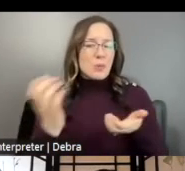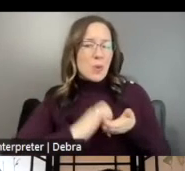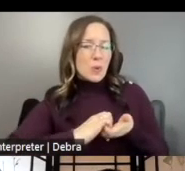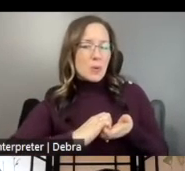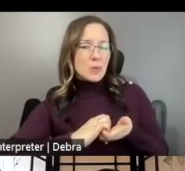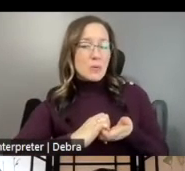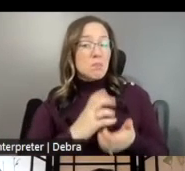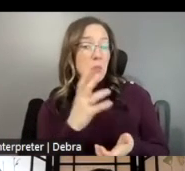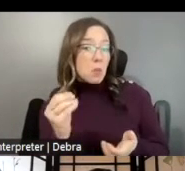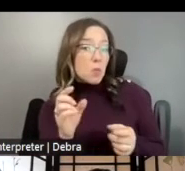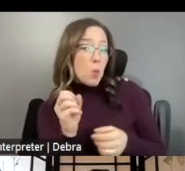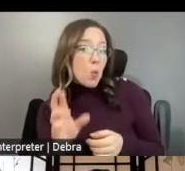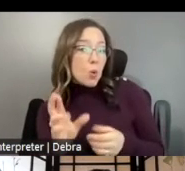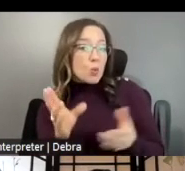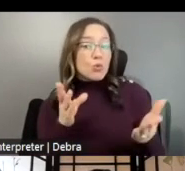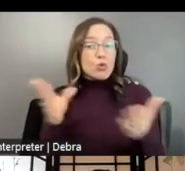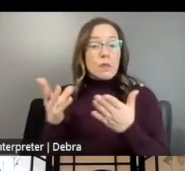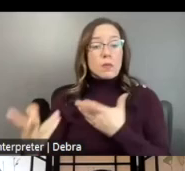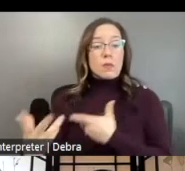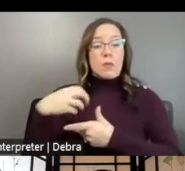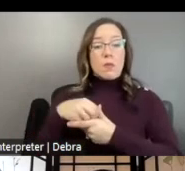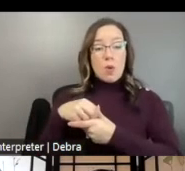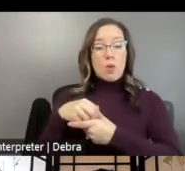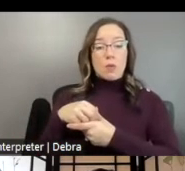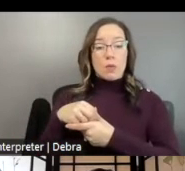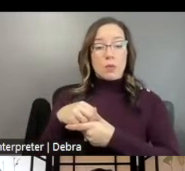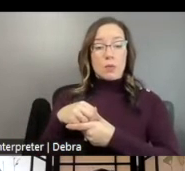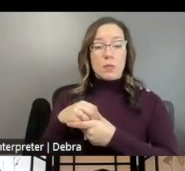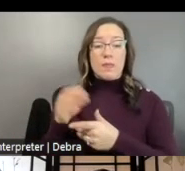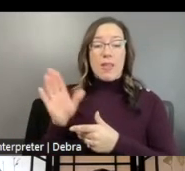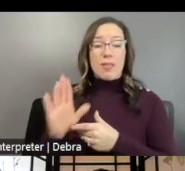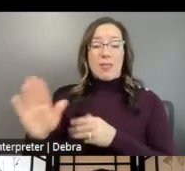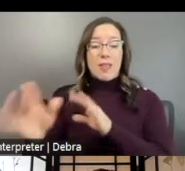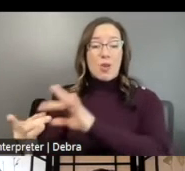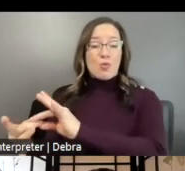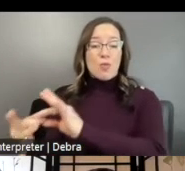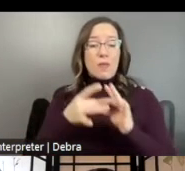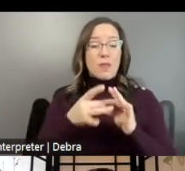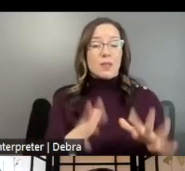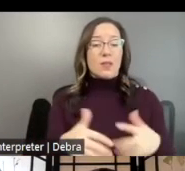AND/OR THE SERVICES INVOLVED IN THE PROJECT AND THEIR RELEVANCE TO THE AUDIENCE OR COMMUNITY THE